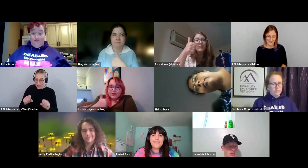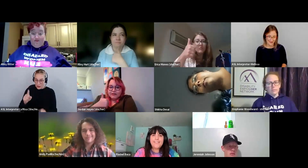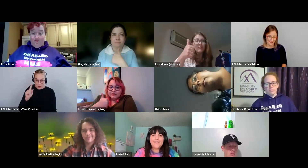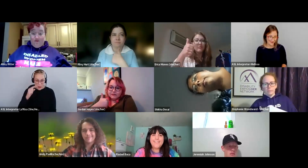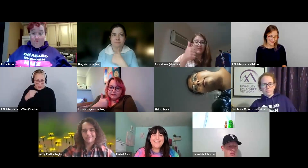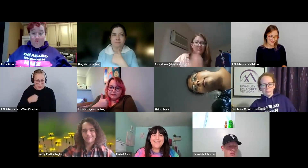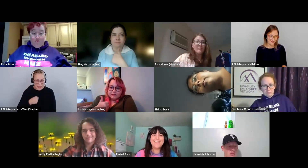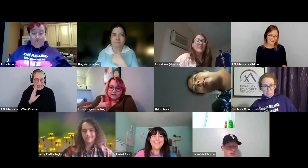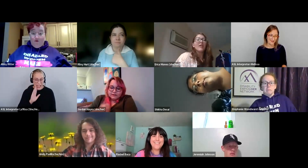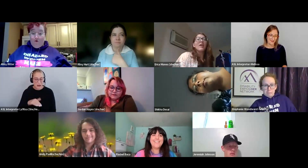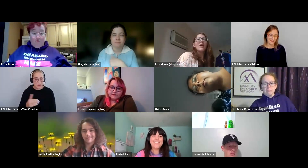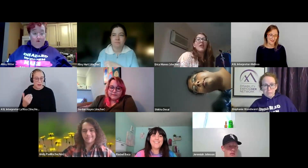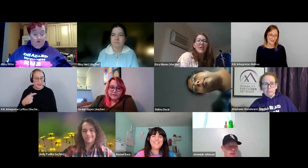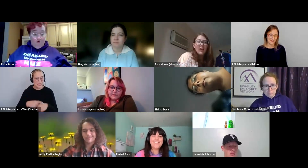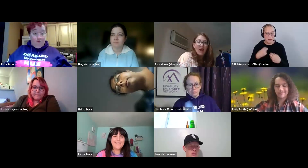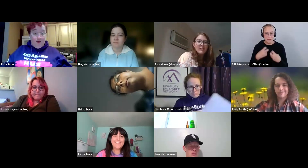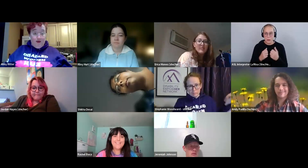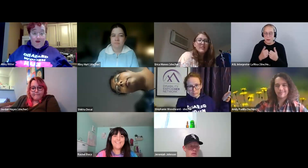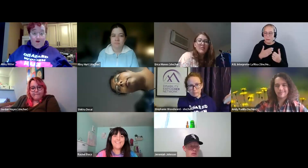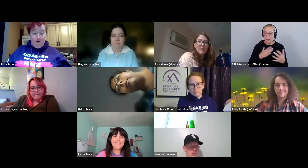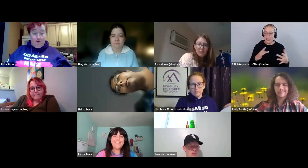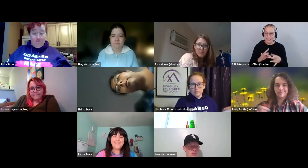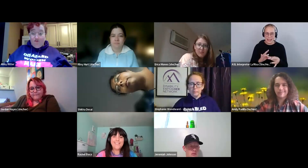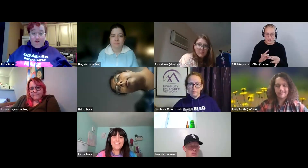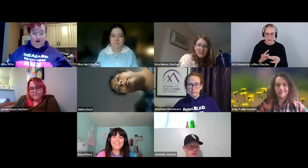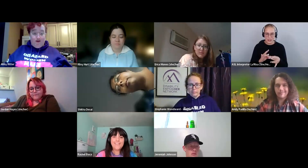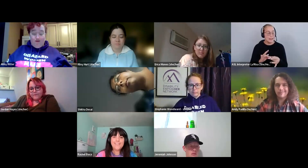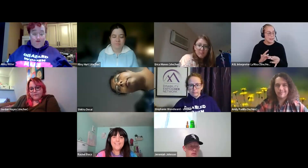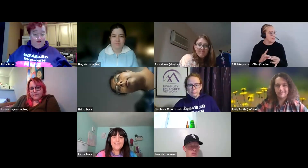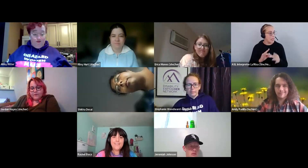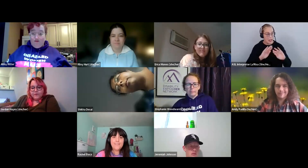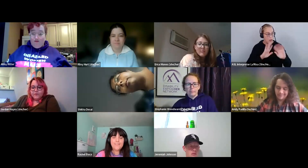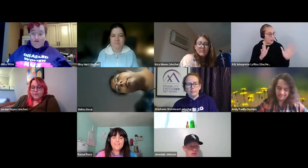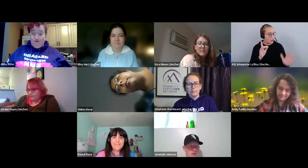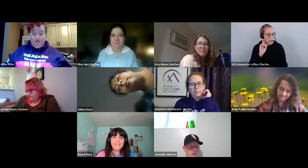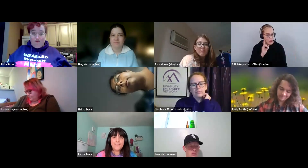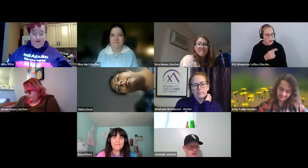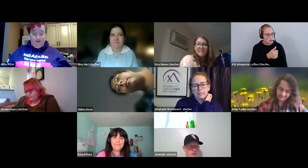Addams family movies. I'm going to go to Anhora.